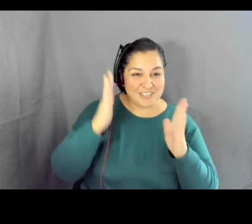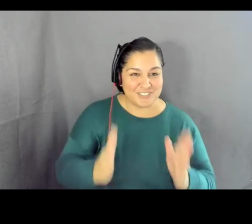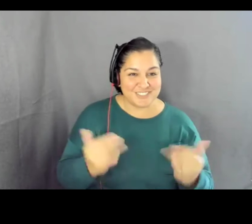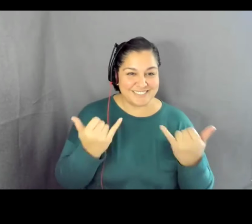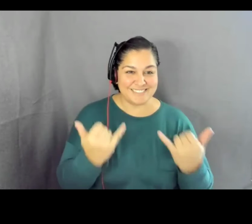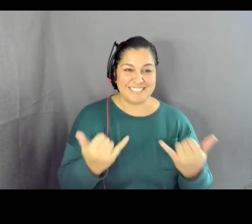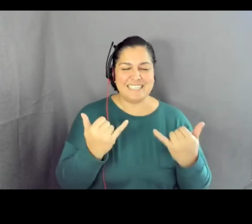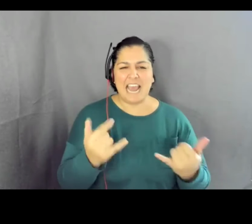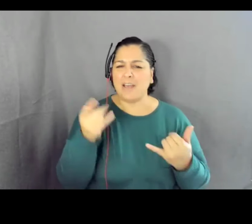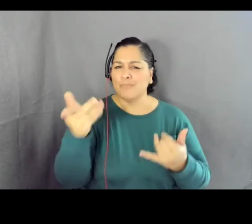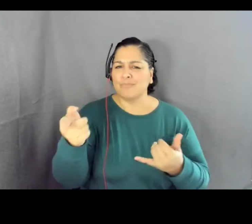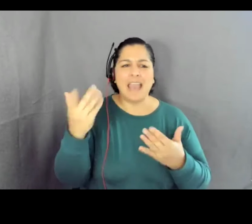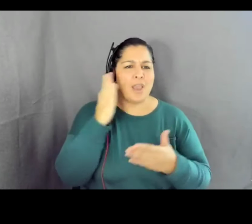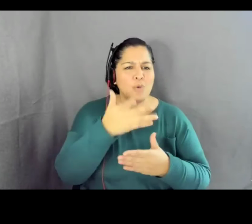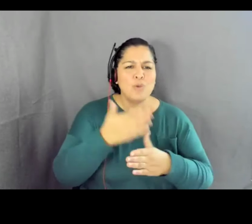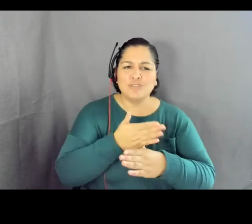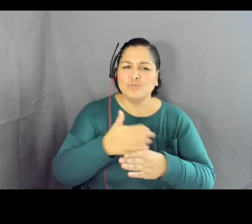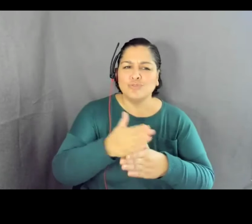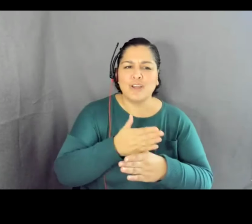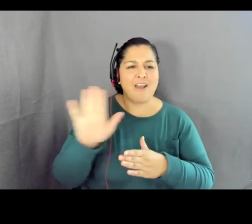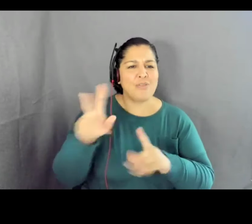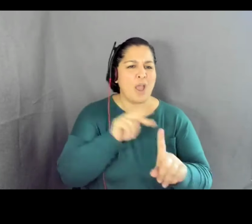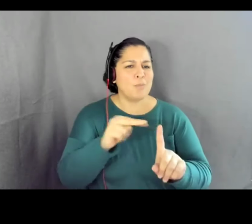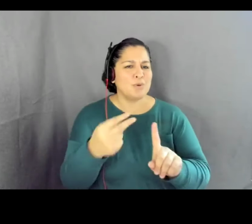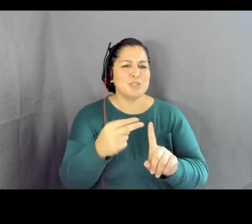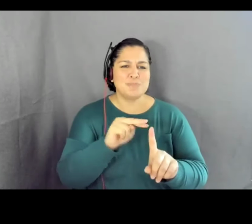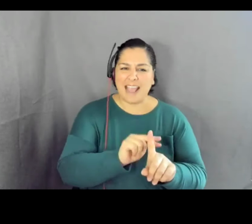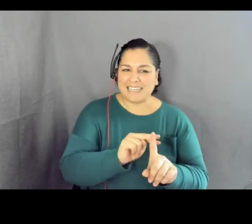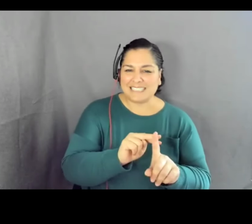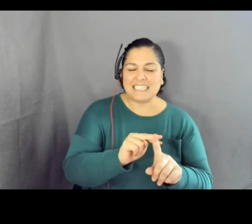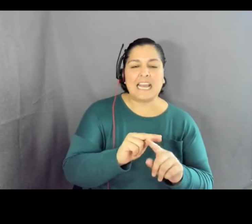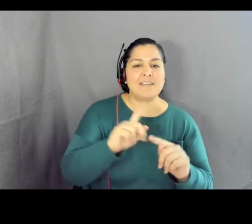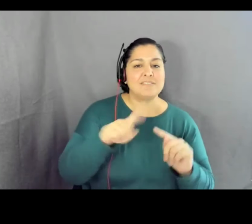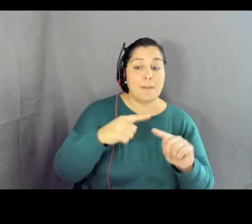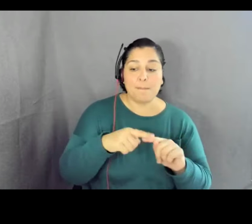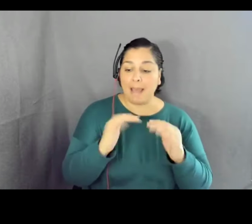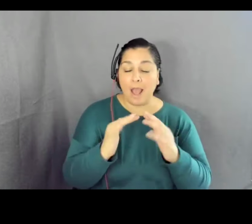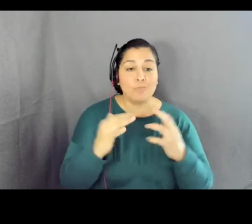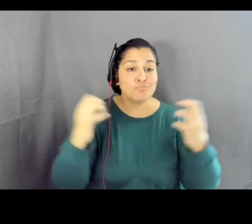and sharing their innovative visions on audience engagement. I'll begin by introducing our speakers,